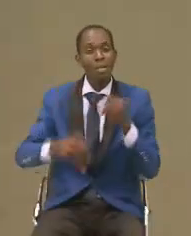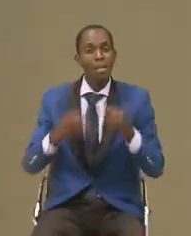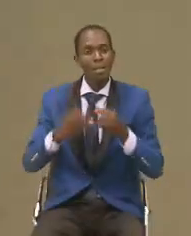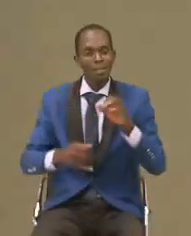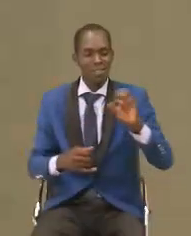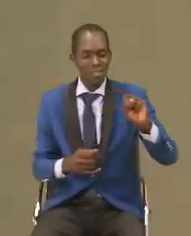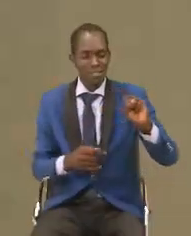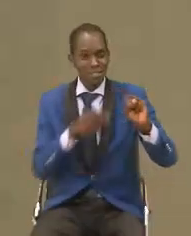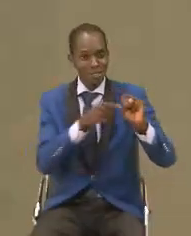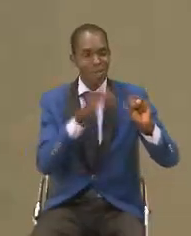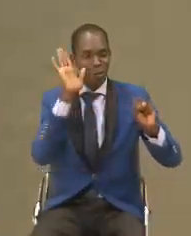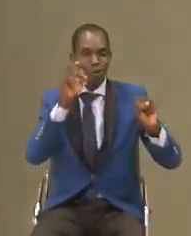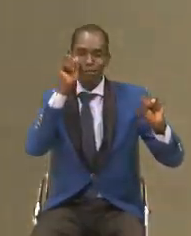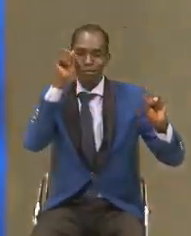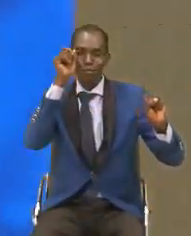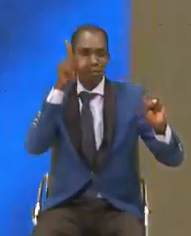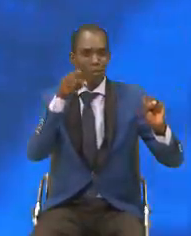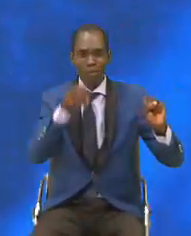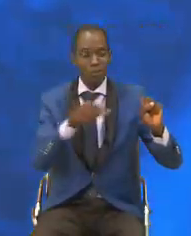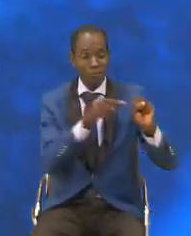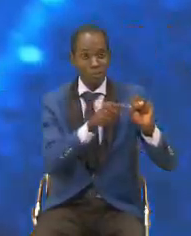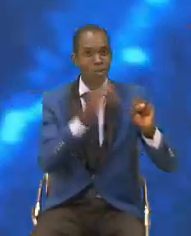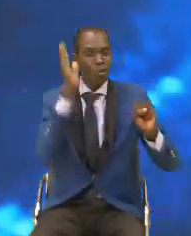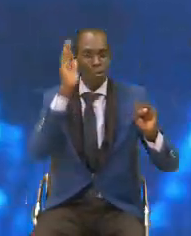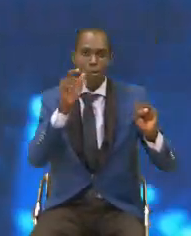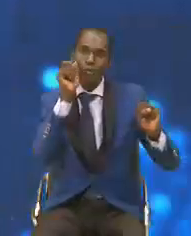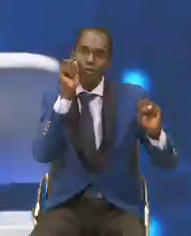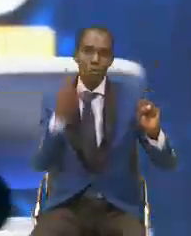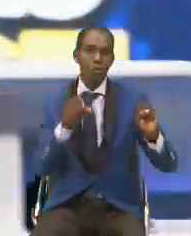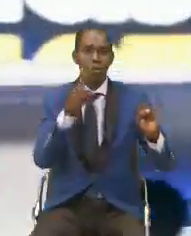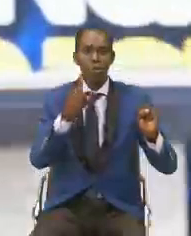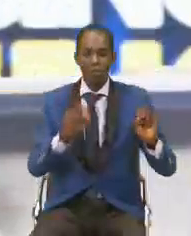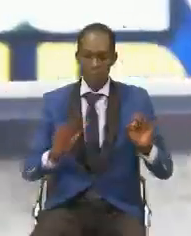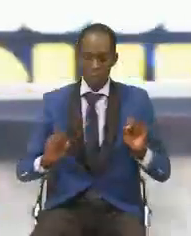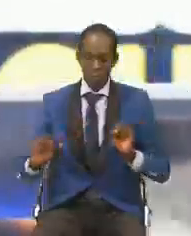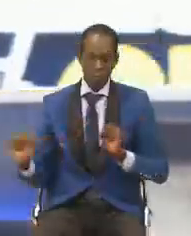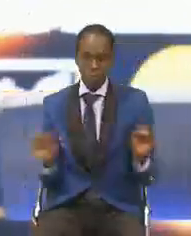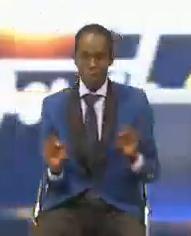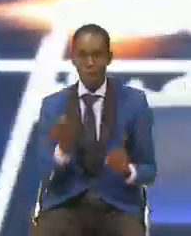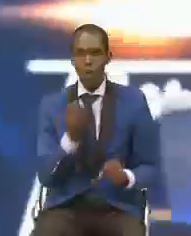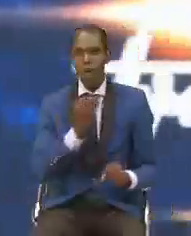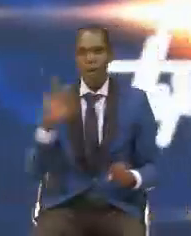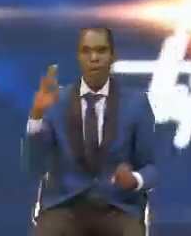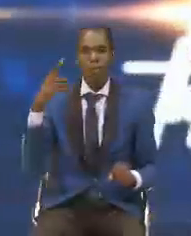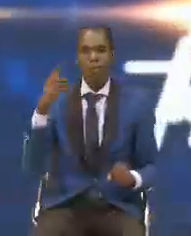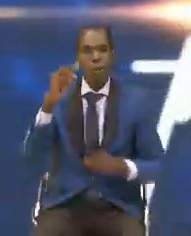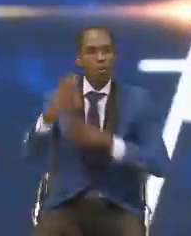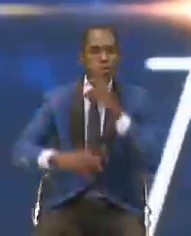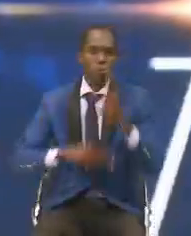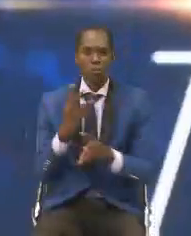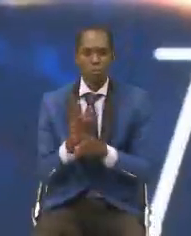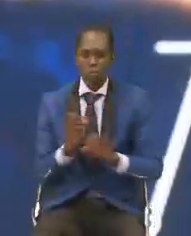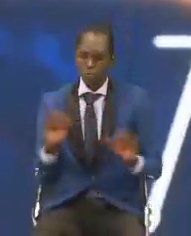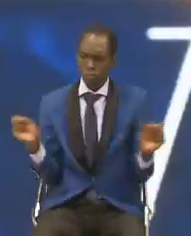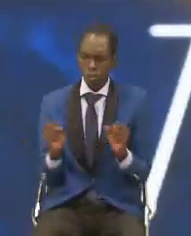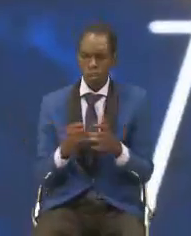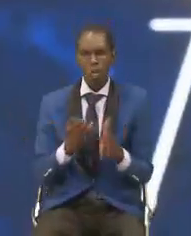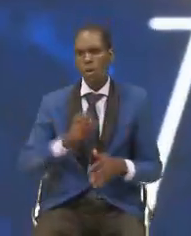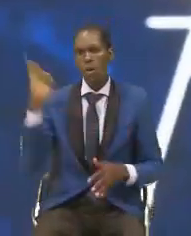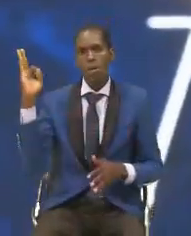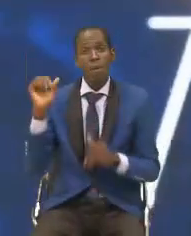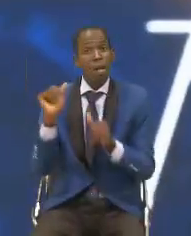all of his word and then yes this may surprise you let me surprise you as shake off the world